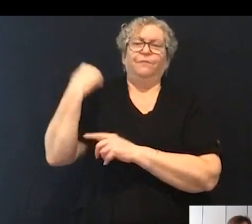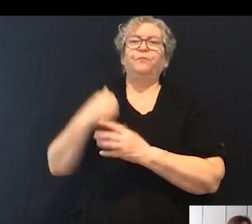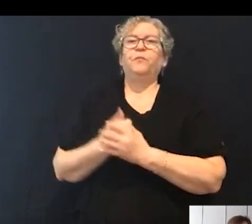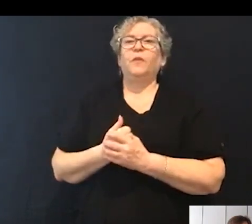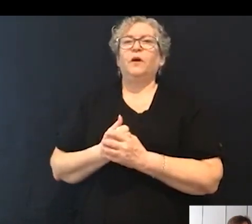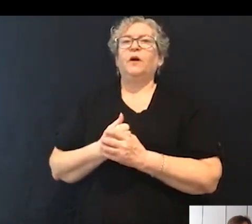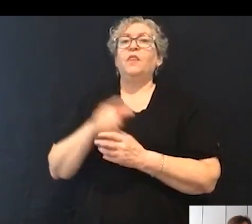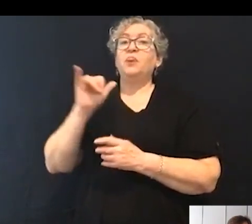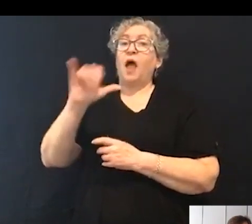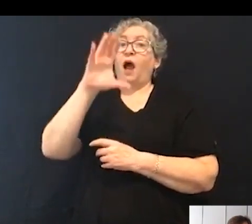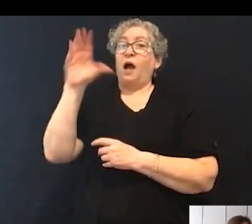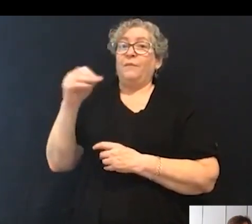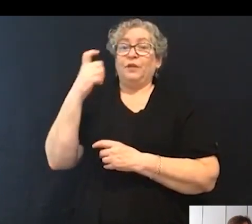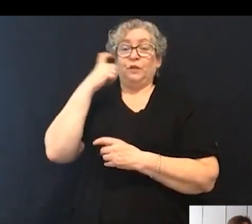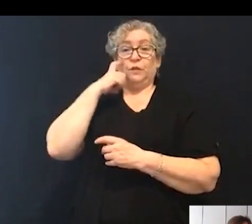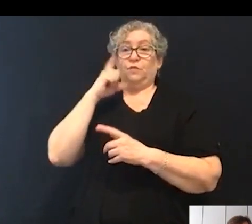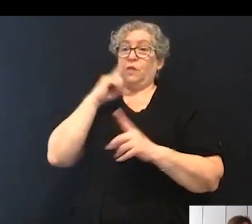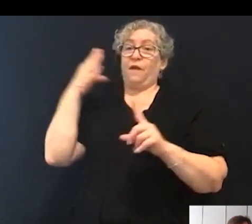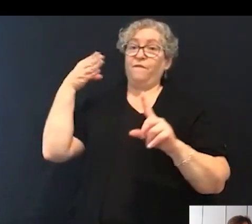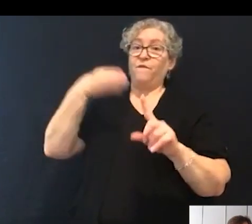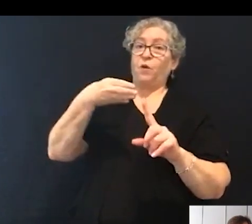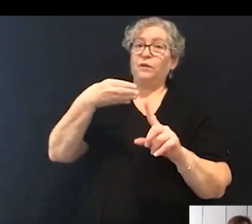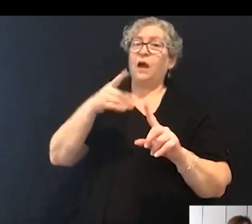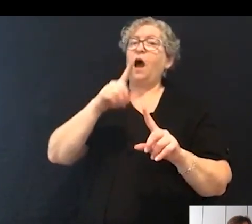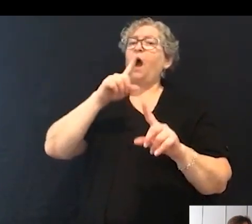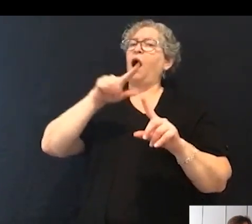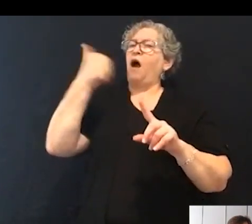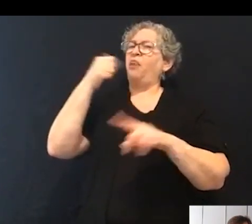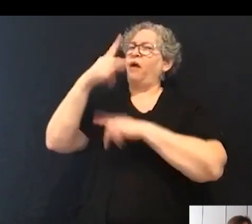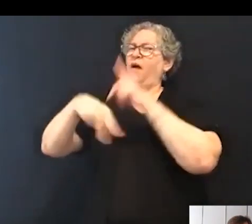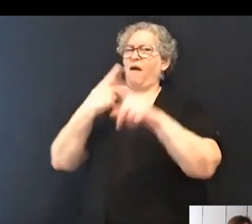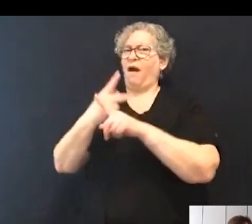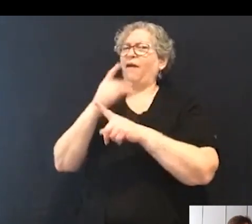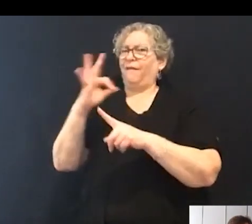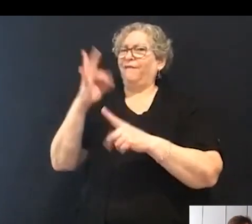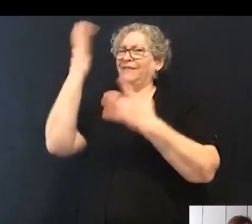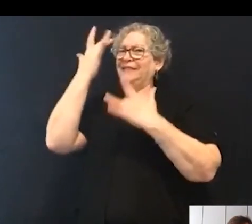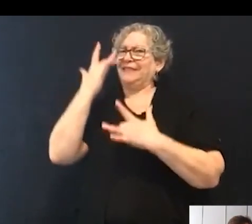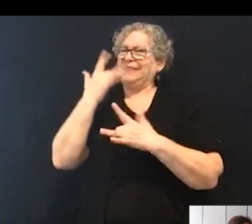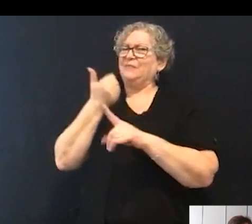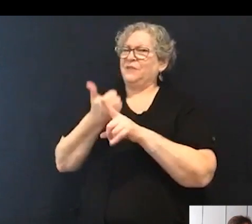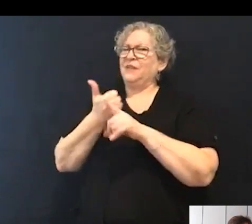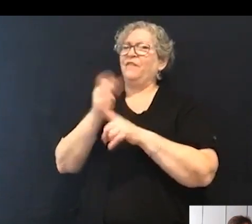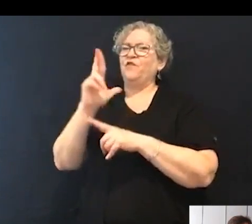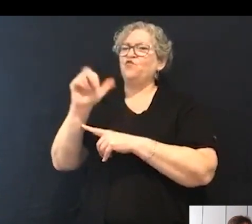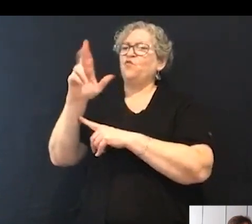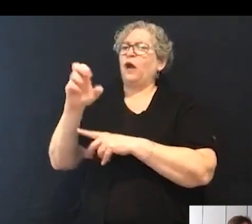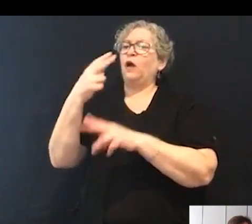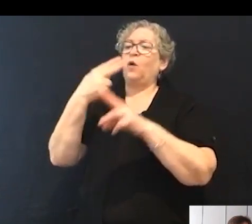It was a company initially focusing on another rare disease, which is called cystic fibrosis.